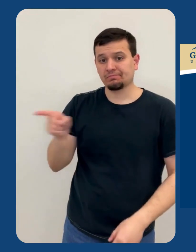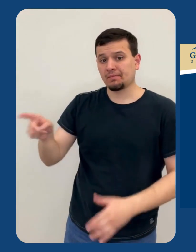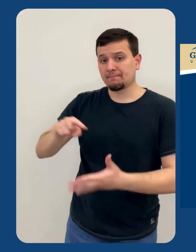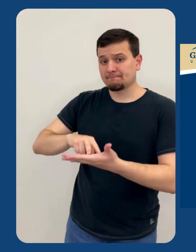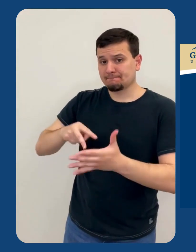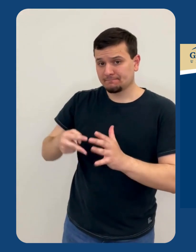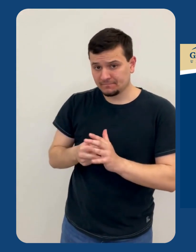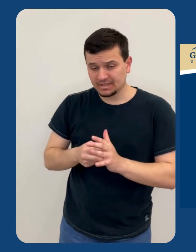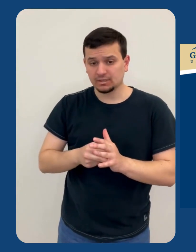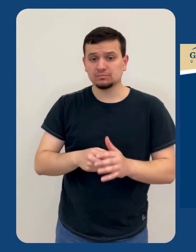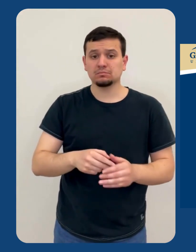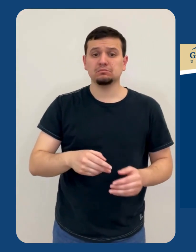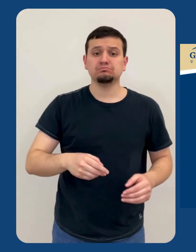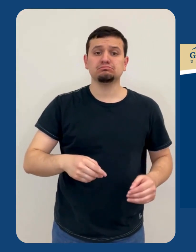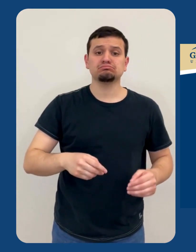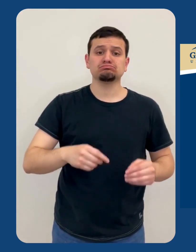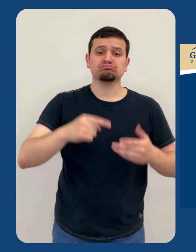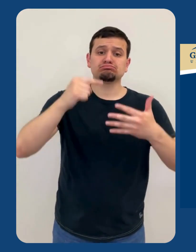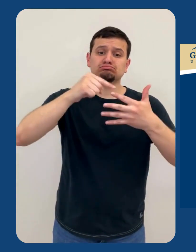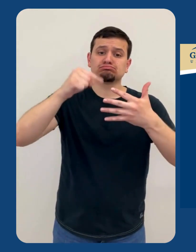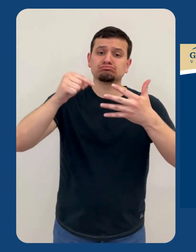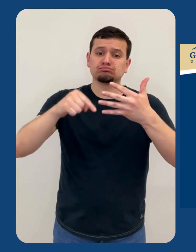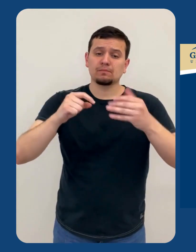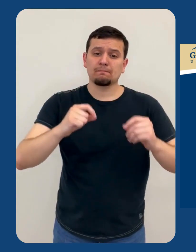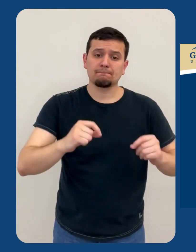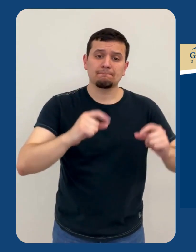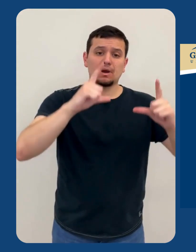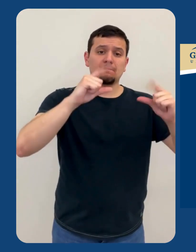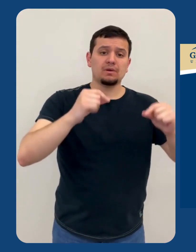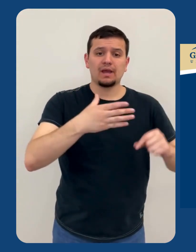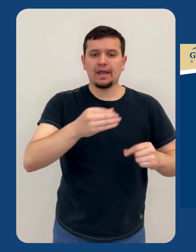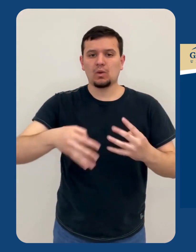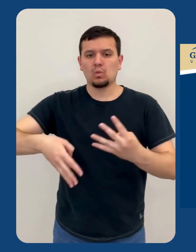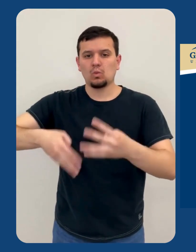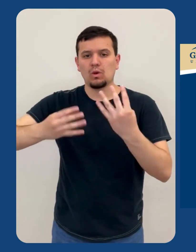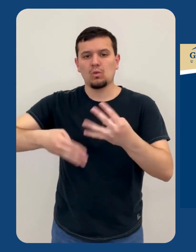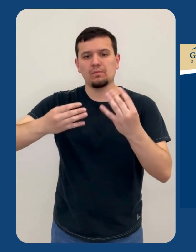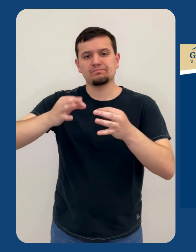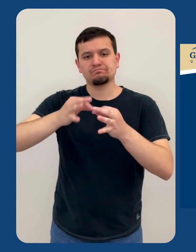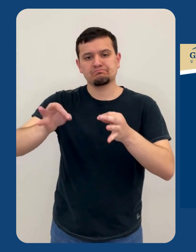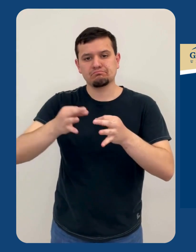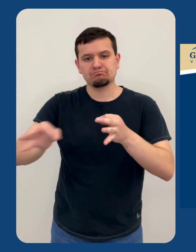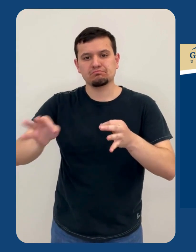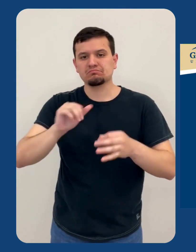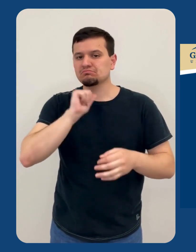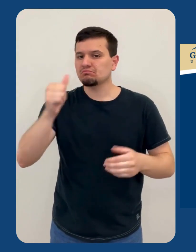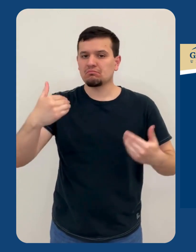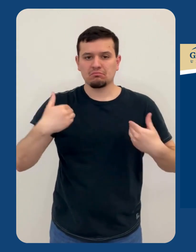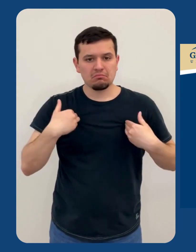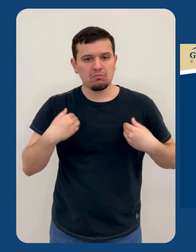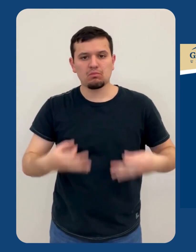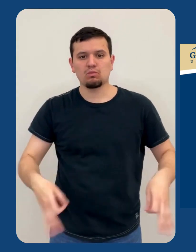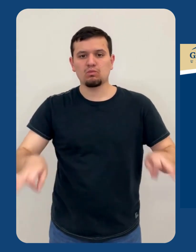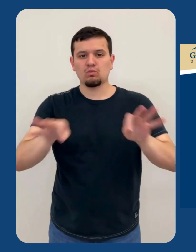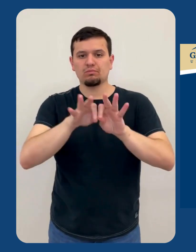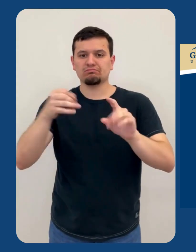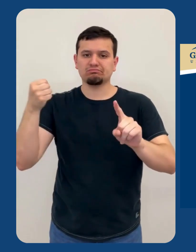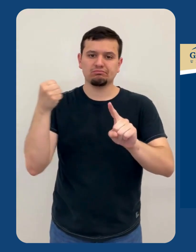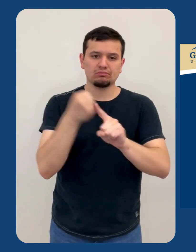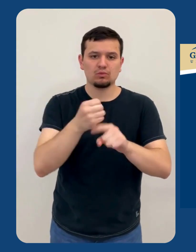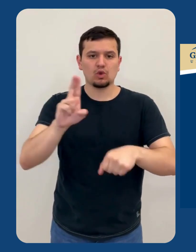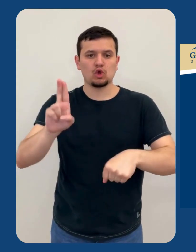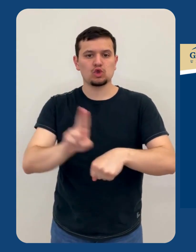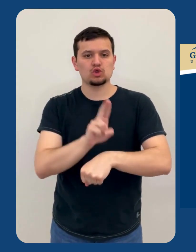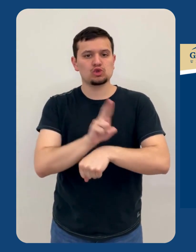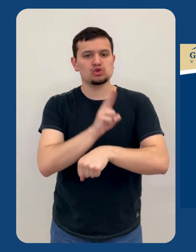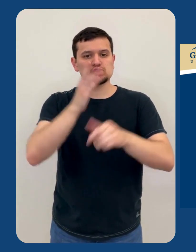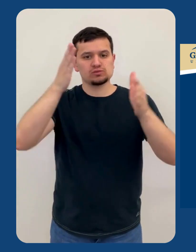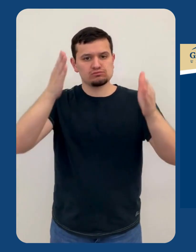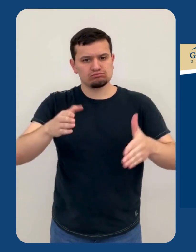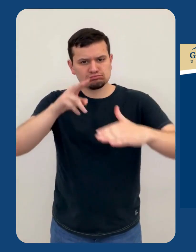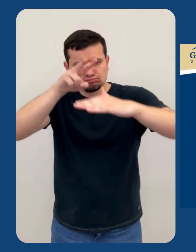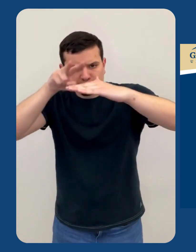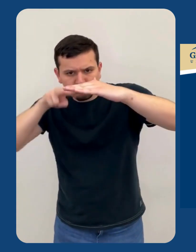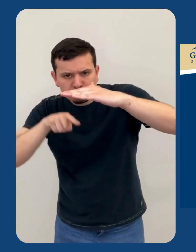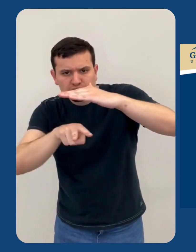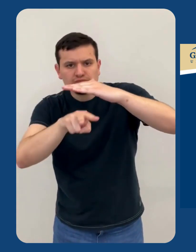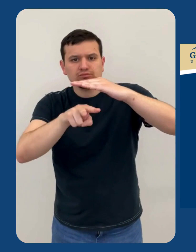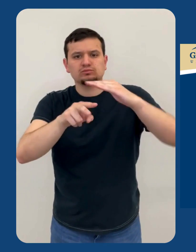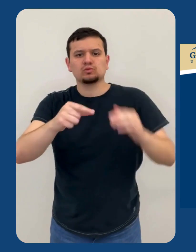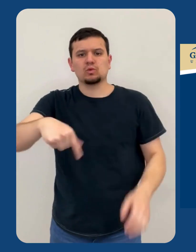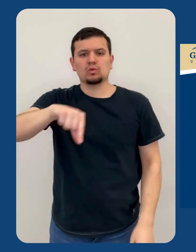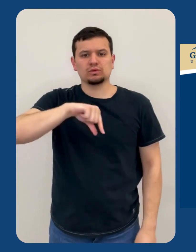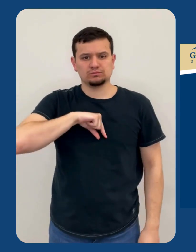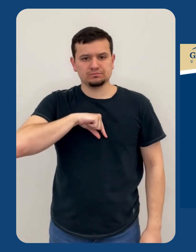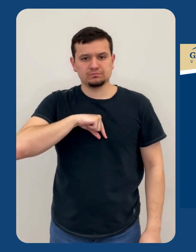This means that the factor of pop-on versus roll-up captions did not have a significant effect on the user perceptions of the quality.